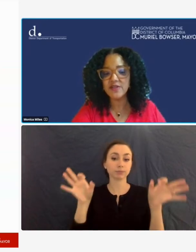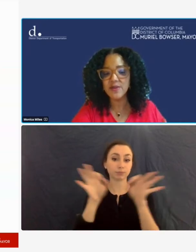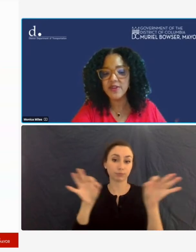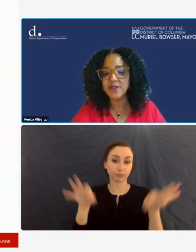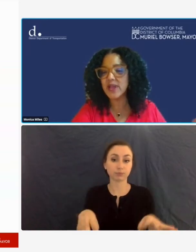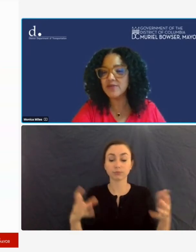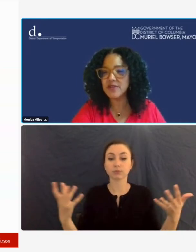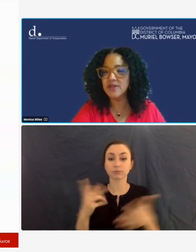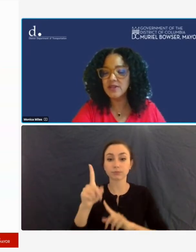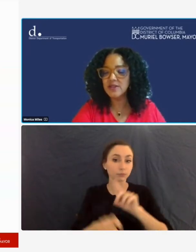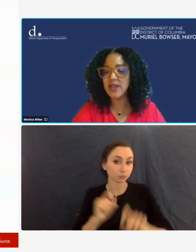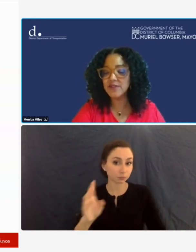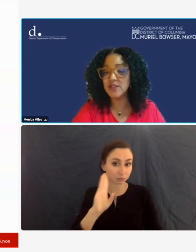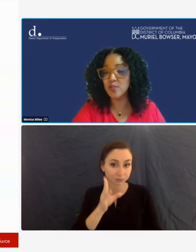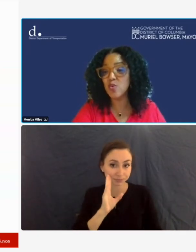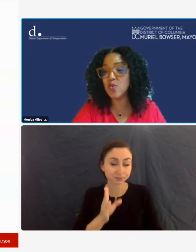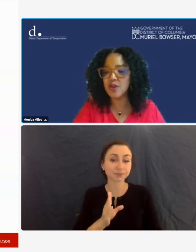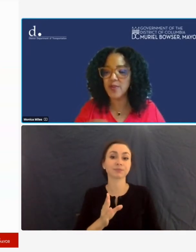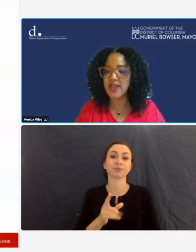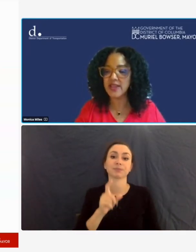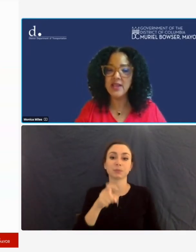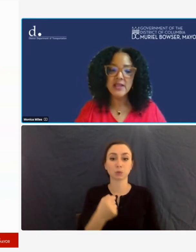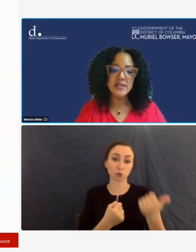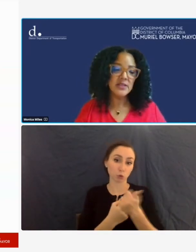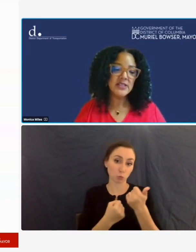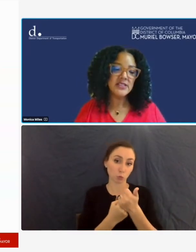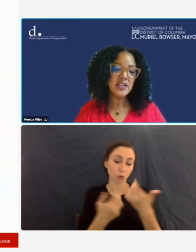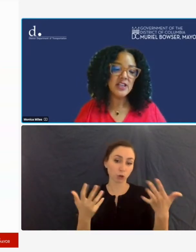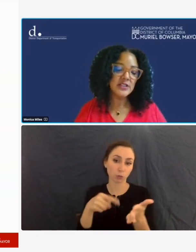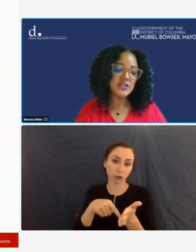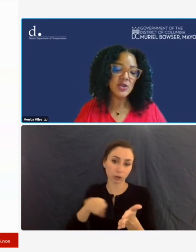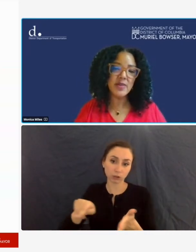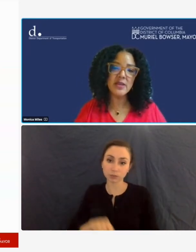there you'll have to you'll have to support what you're paying so let's tell let's talk about the